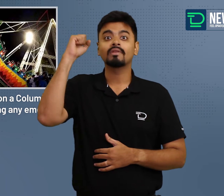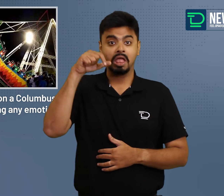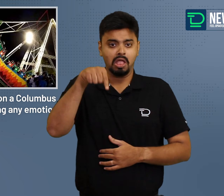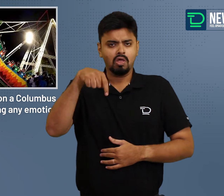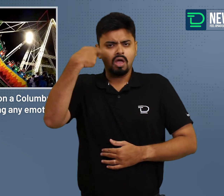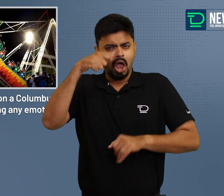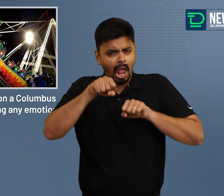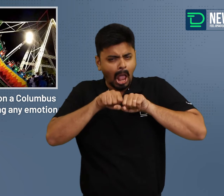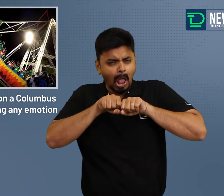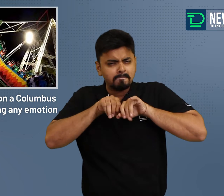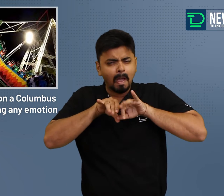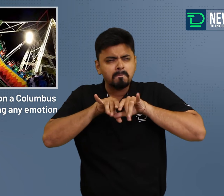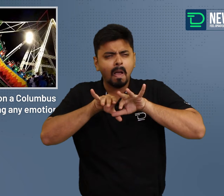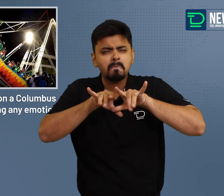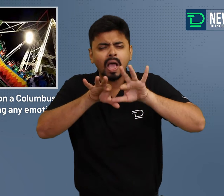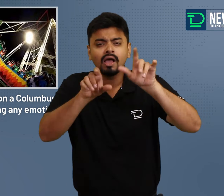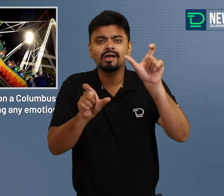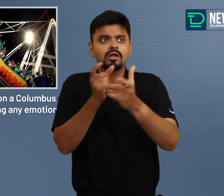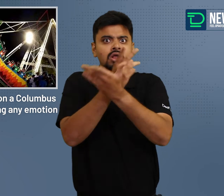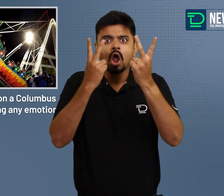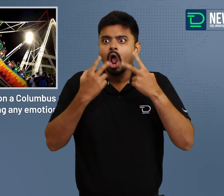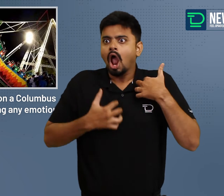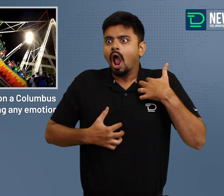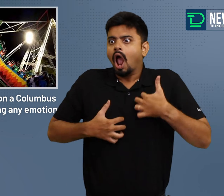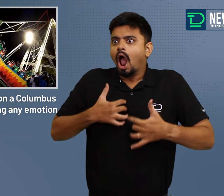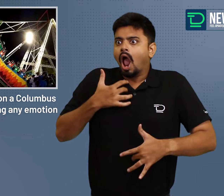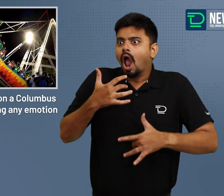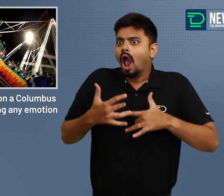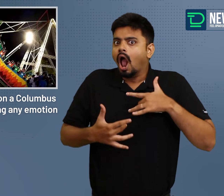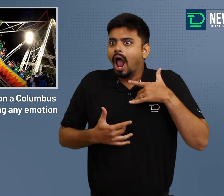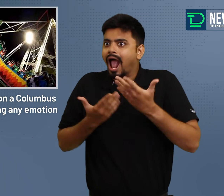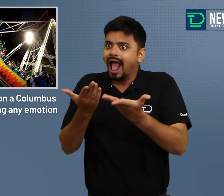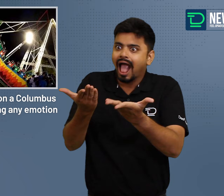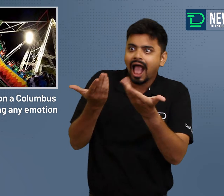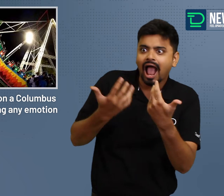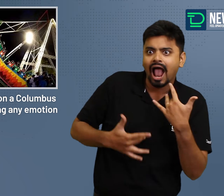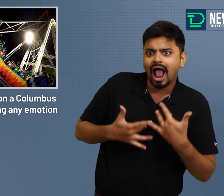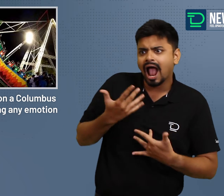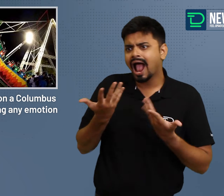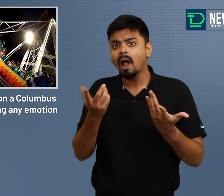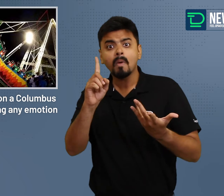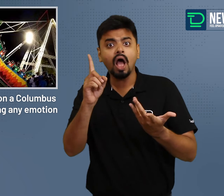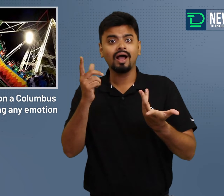What makes the video even more interesting